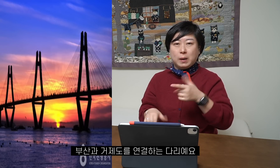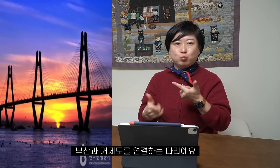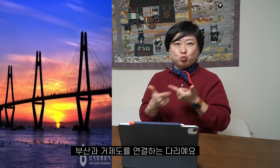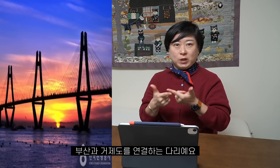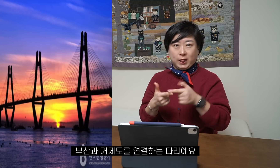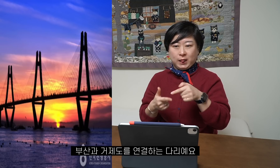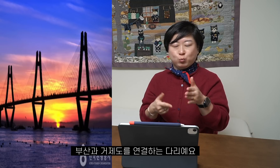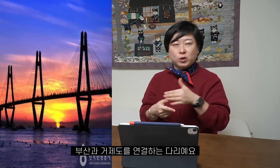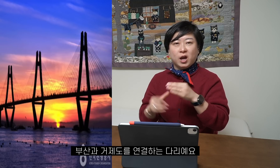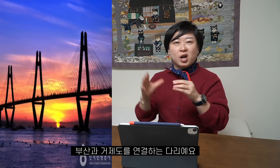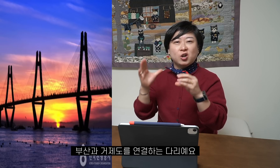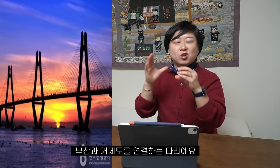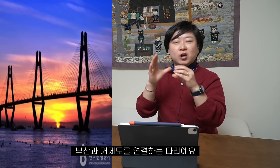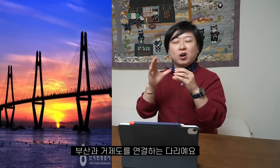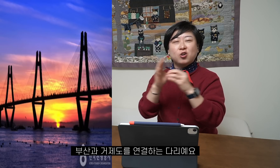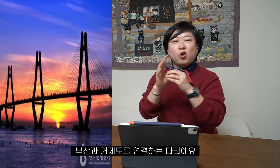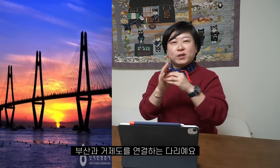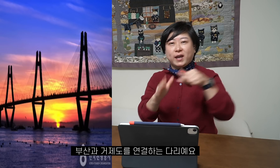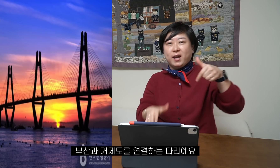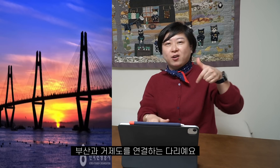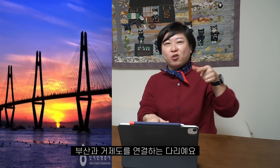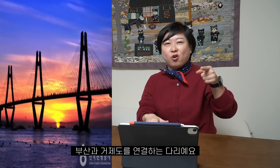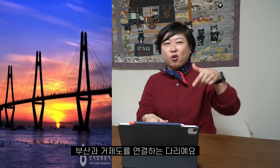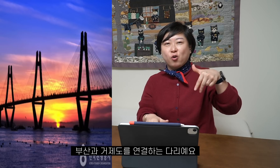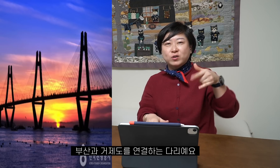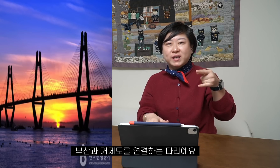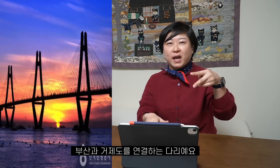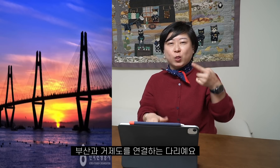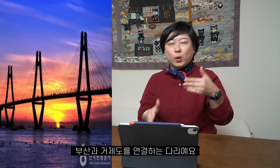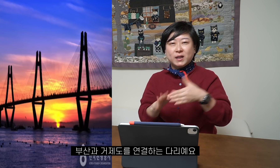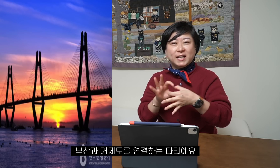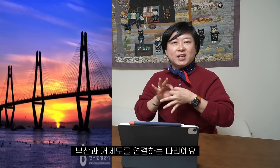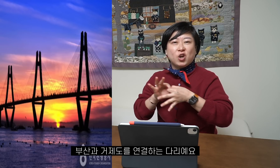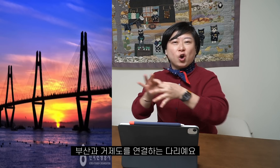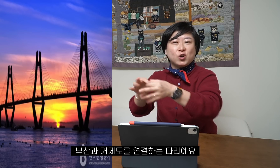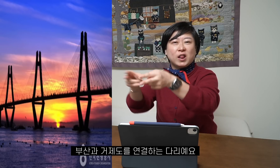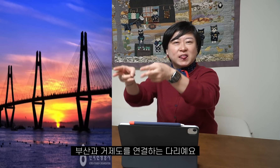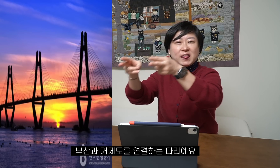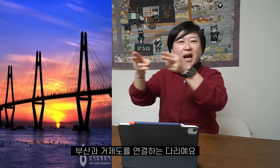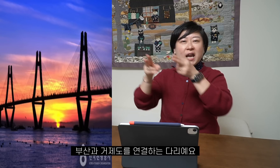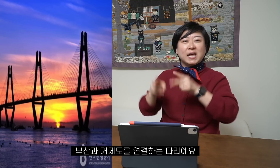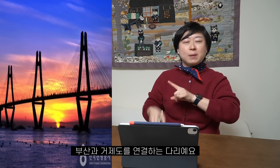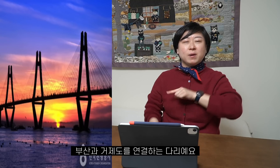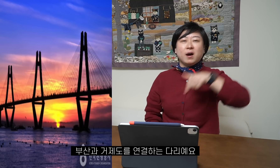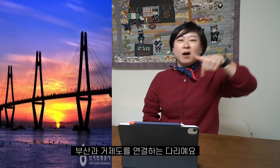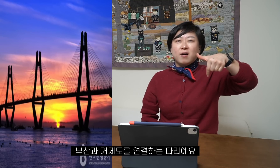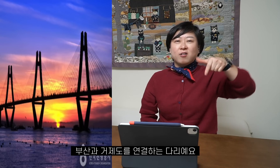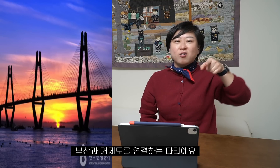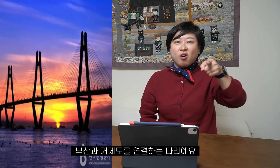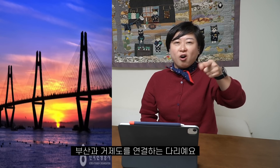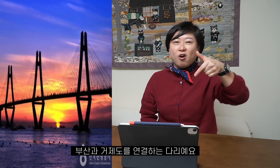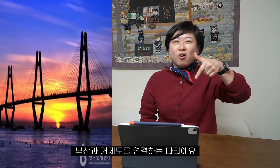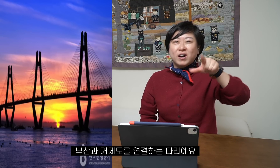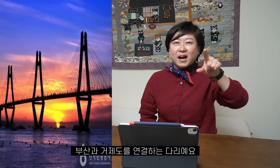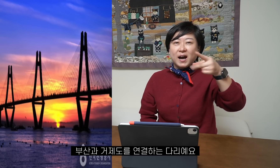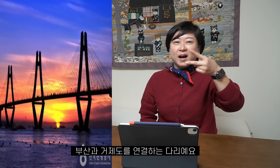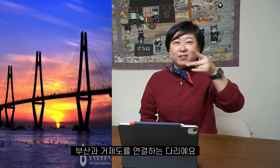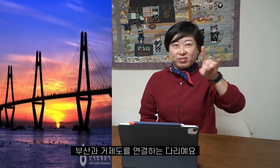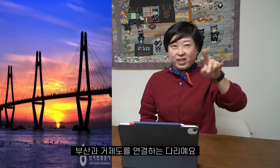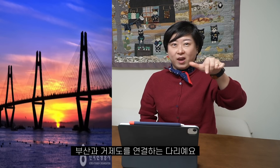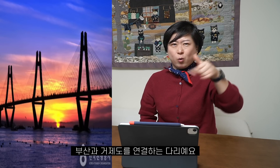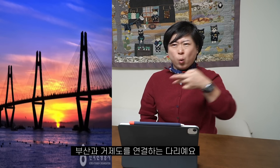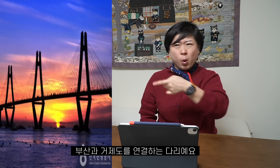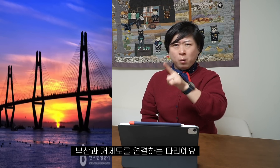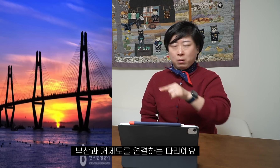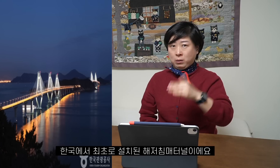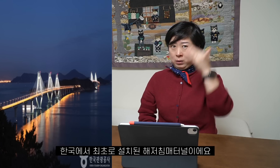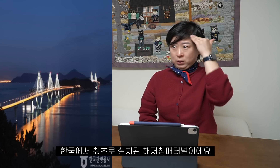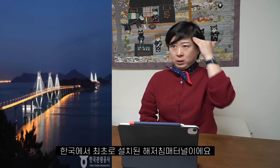It is a bridge that connects Busan and Geoje Island.